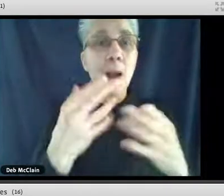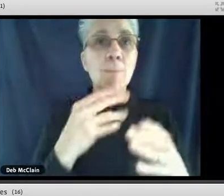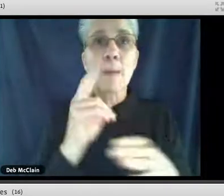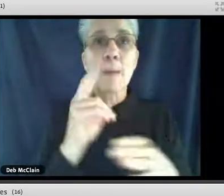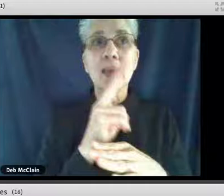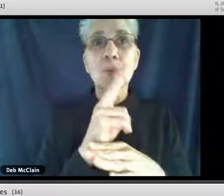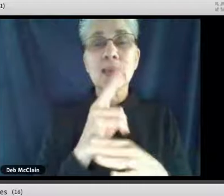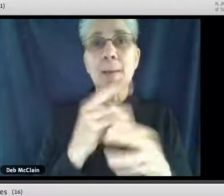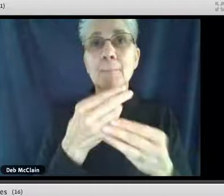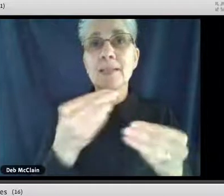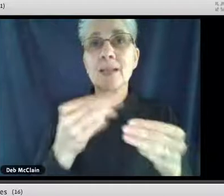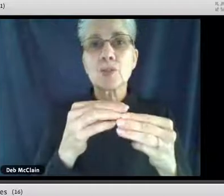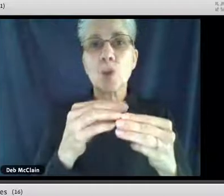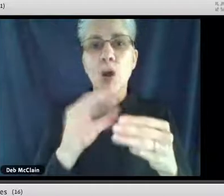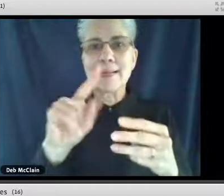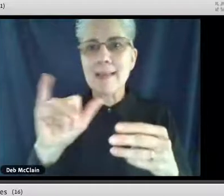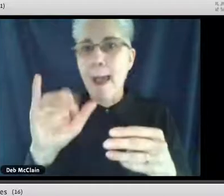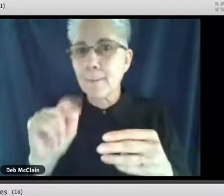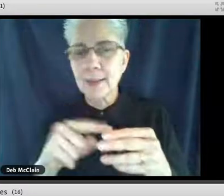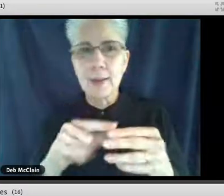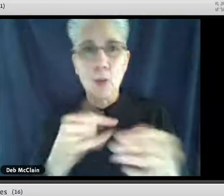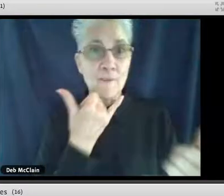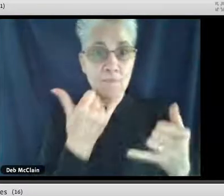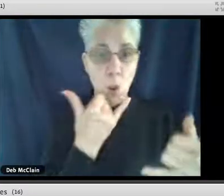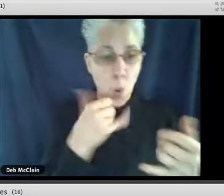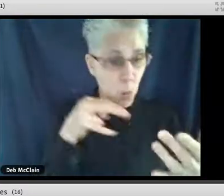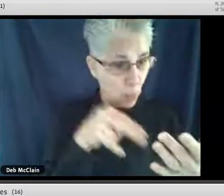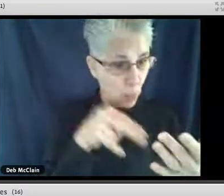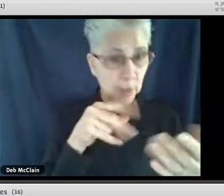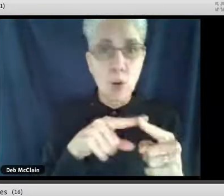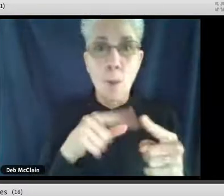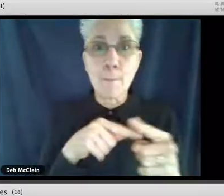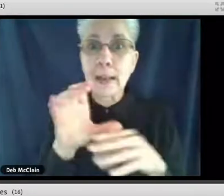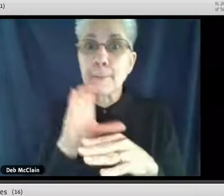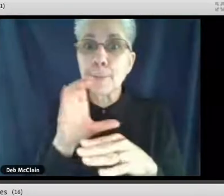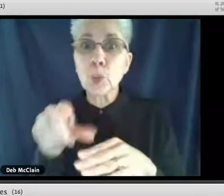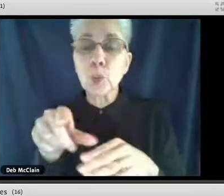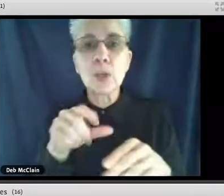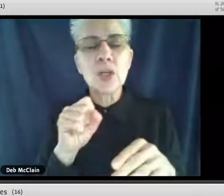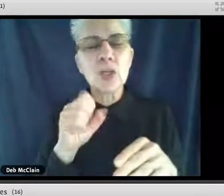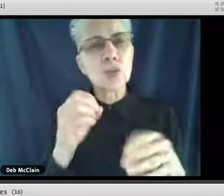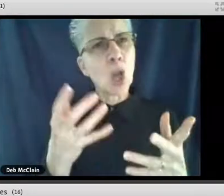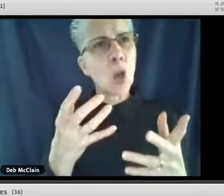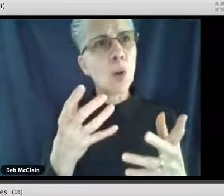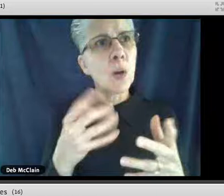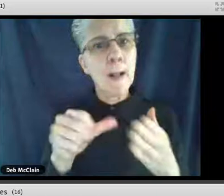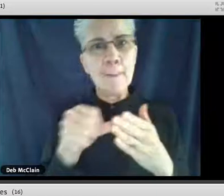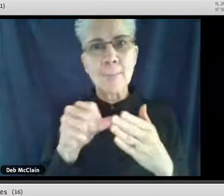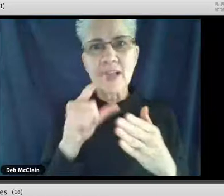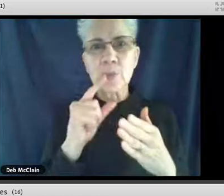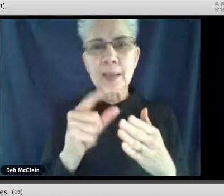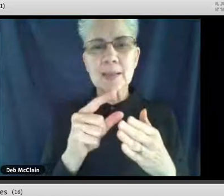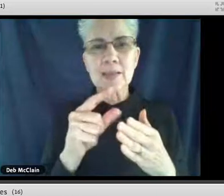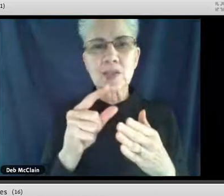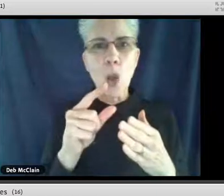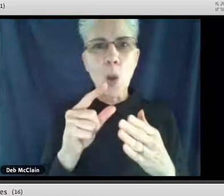on a tablet or a phone or my computer. And so with pages being so mobile-oriented,